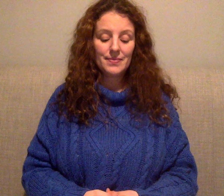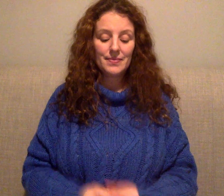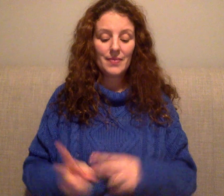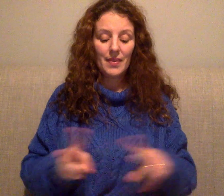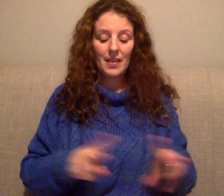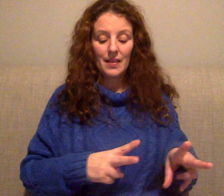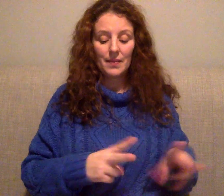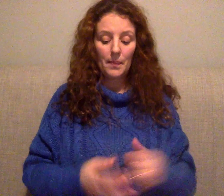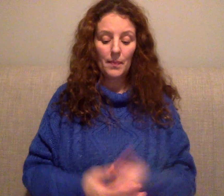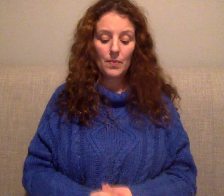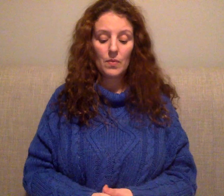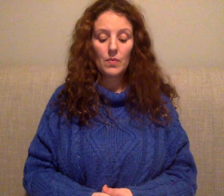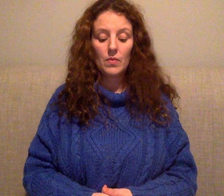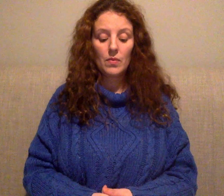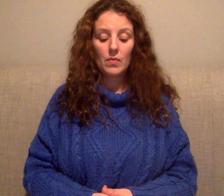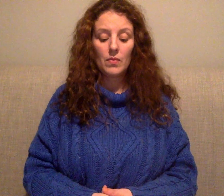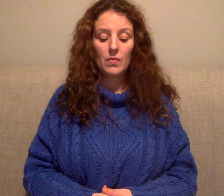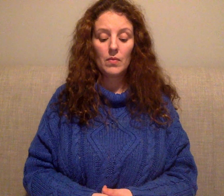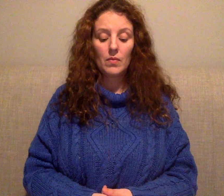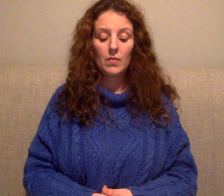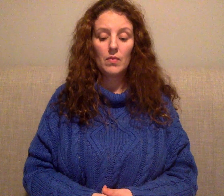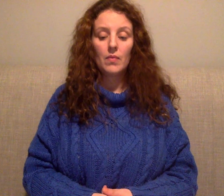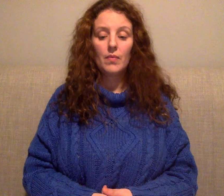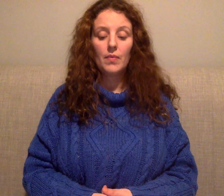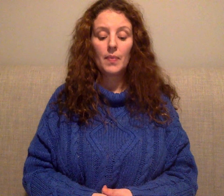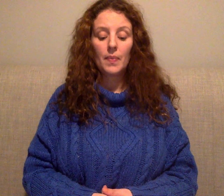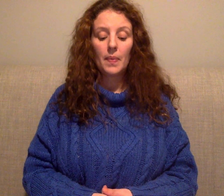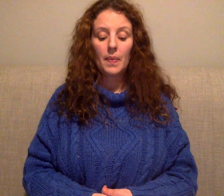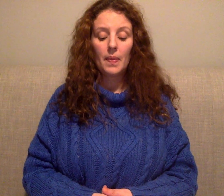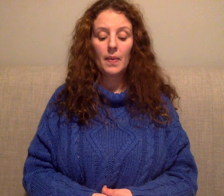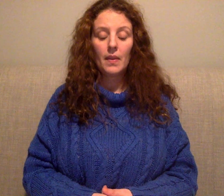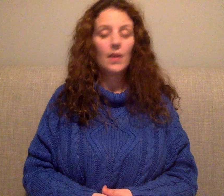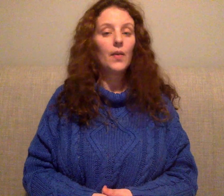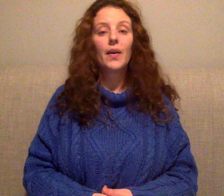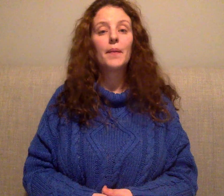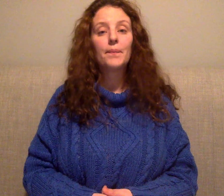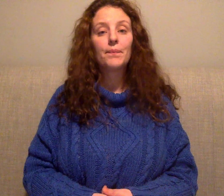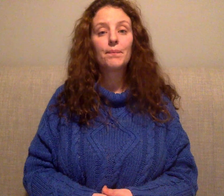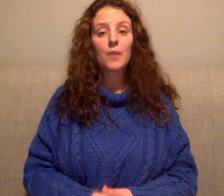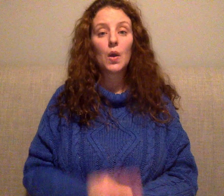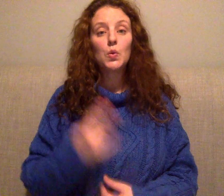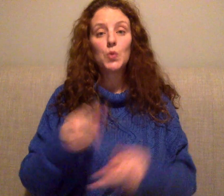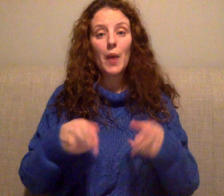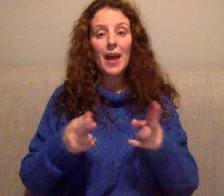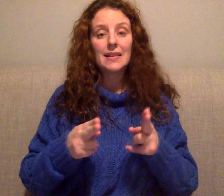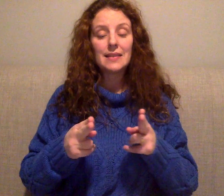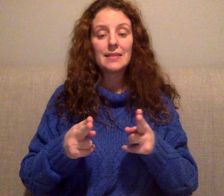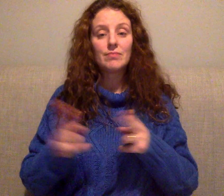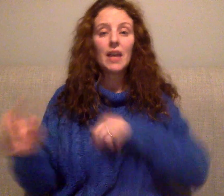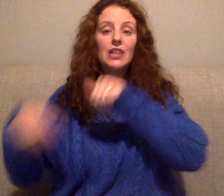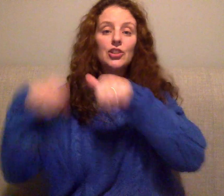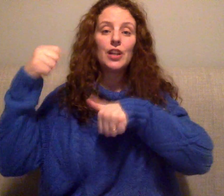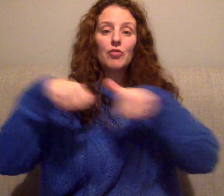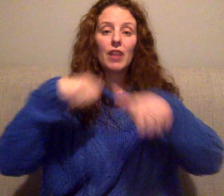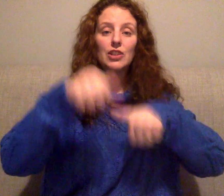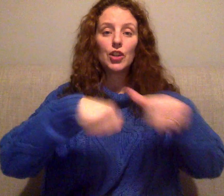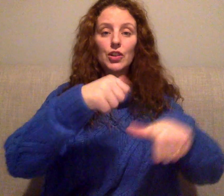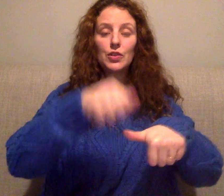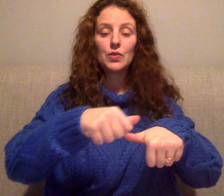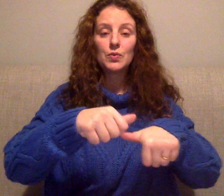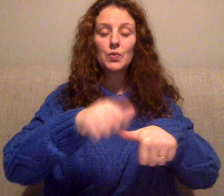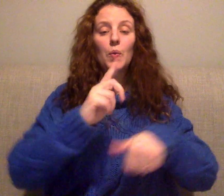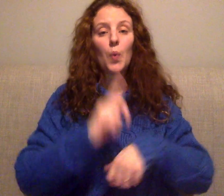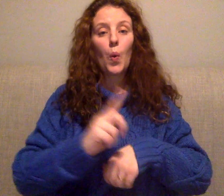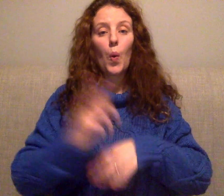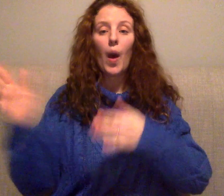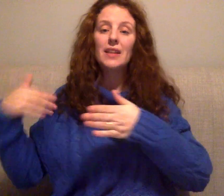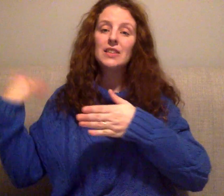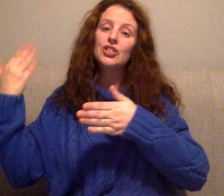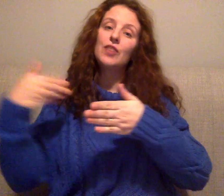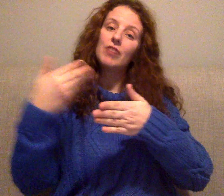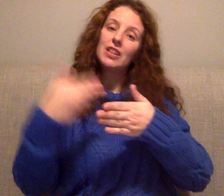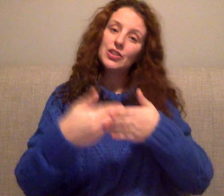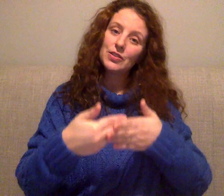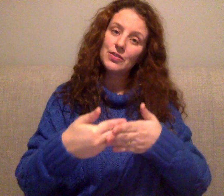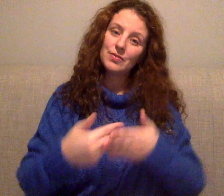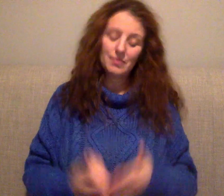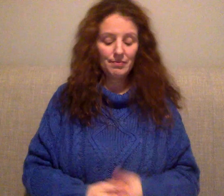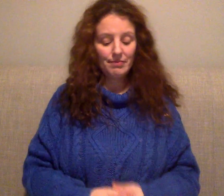GENERATION